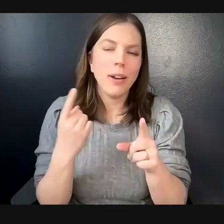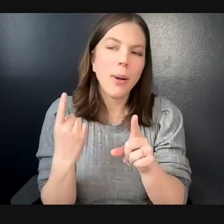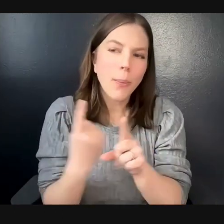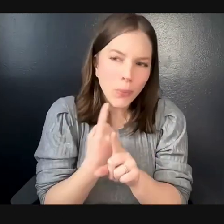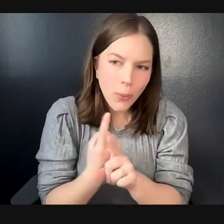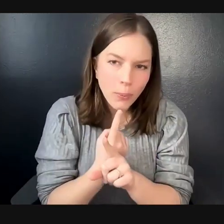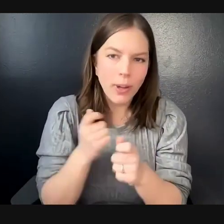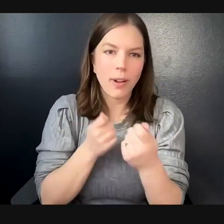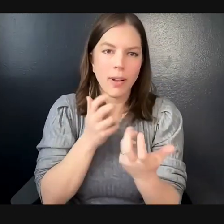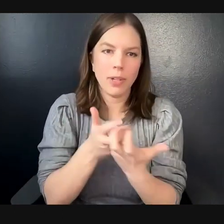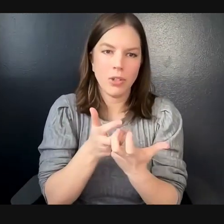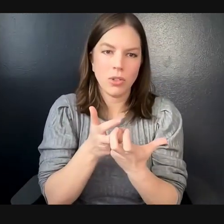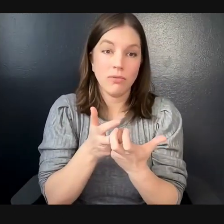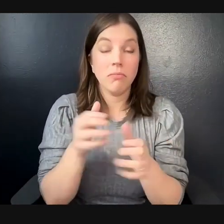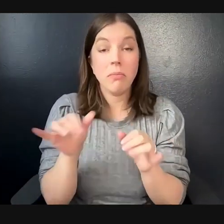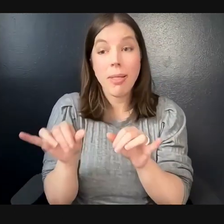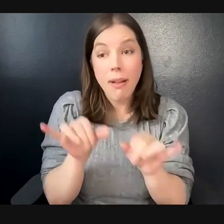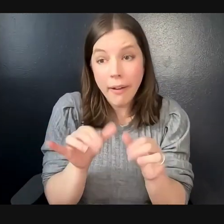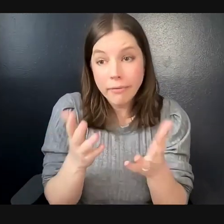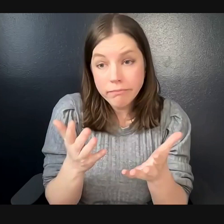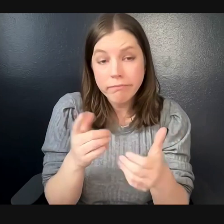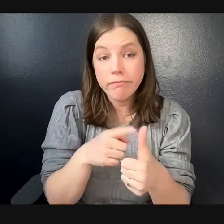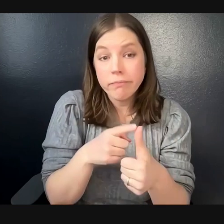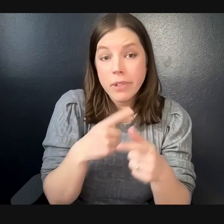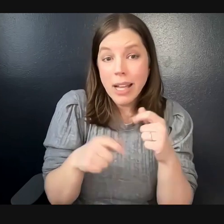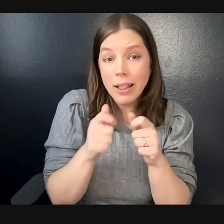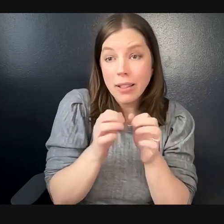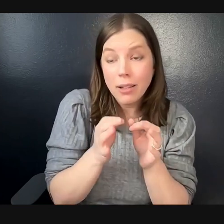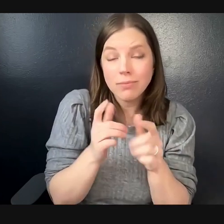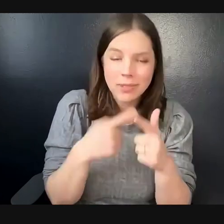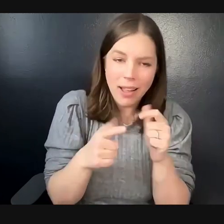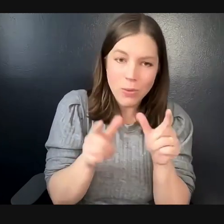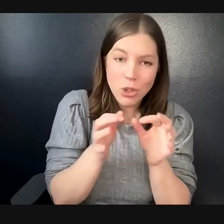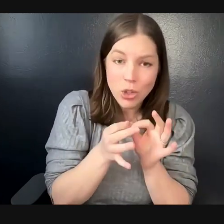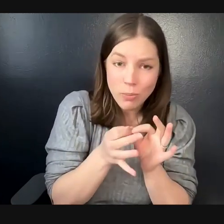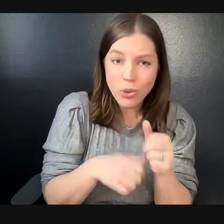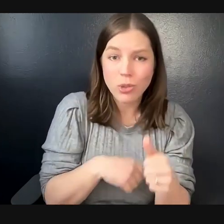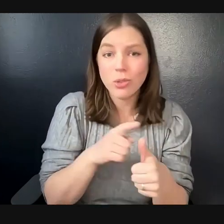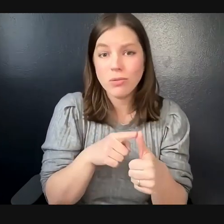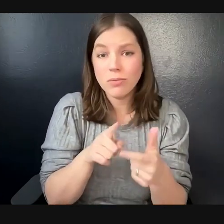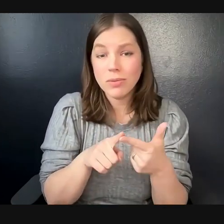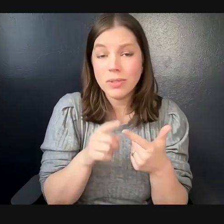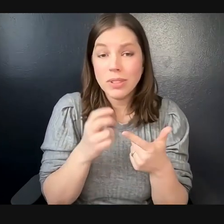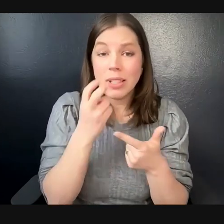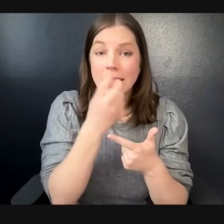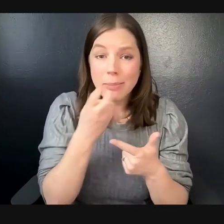Those are the institutions we are referring to. It could be accommodations like sign language interpreters,